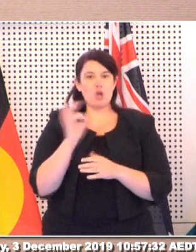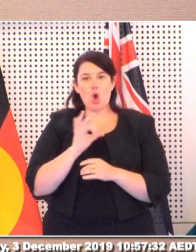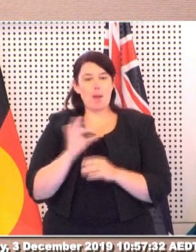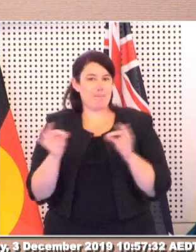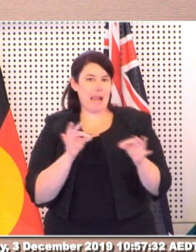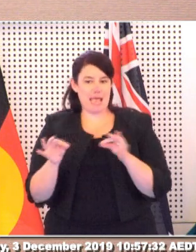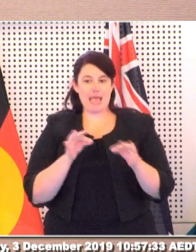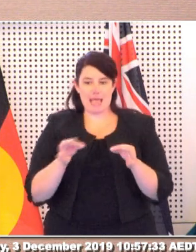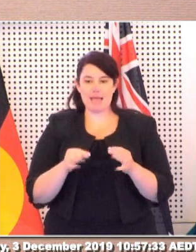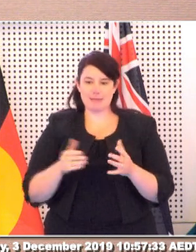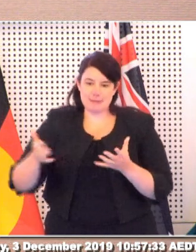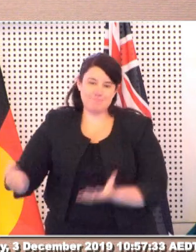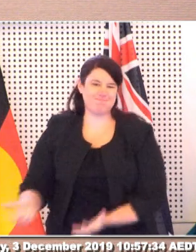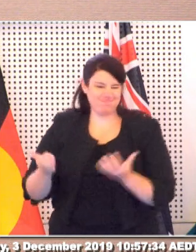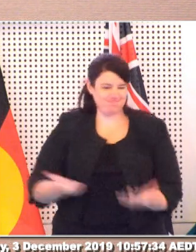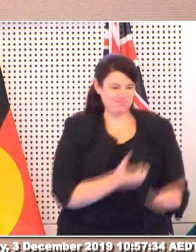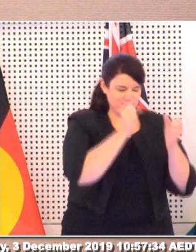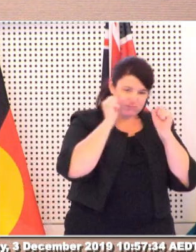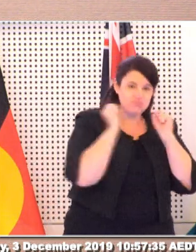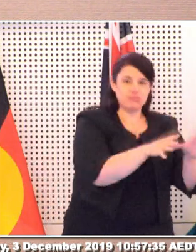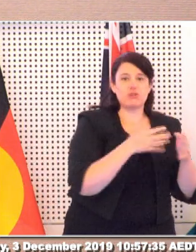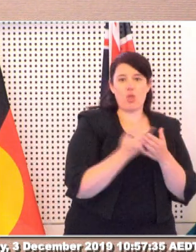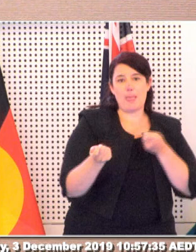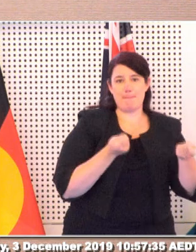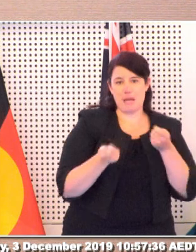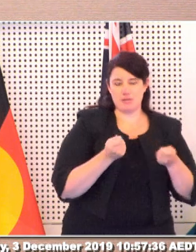Now, final example that you describe is seclusion.